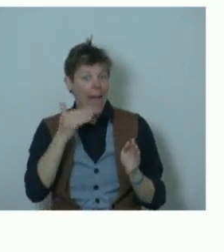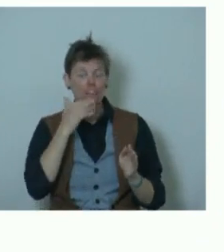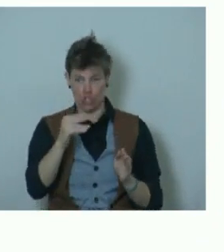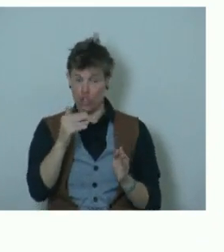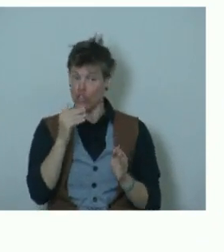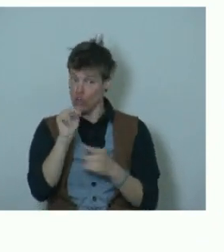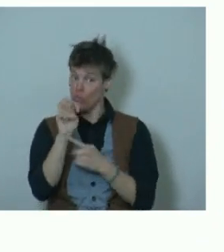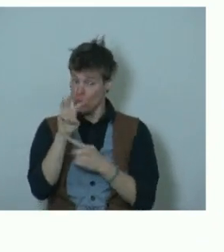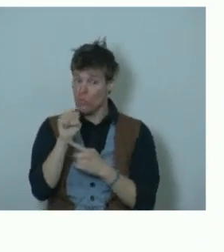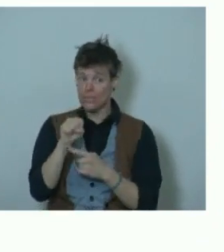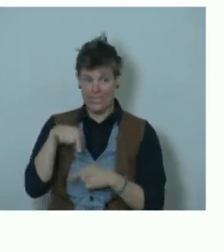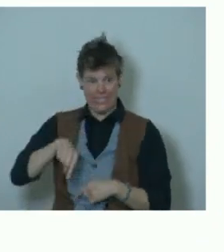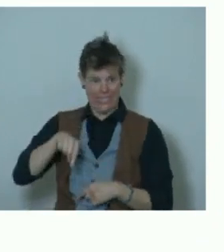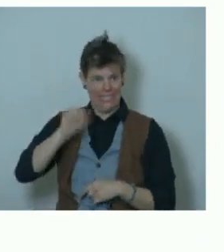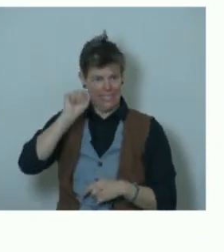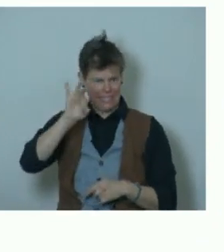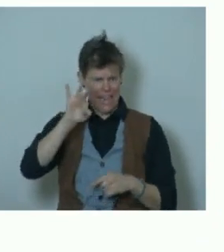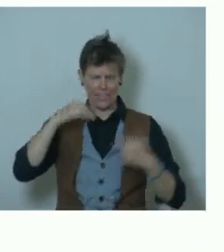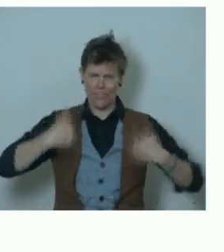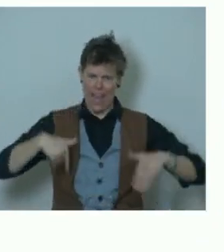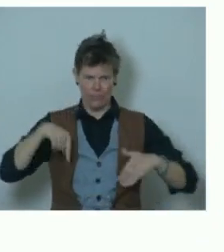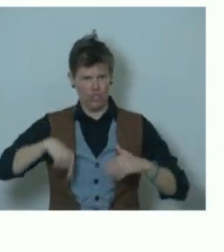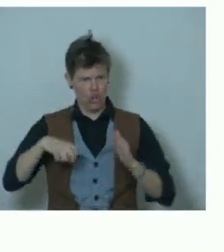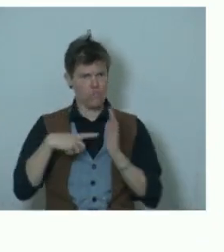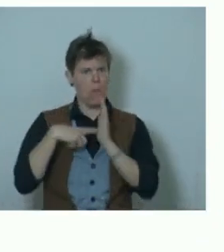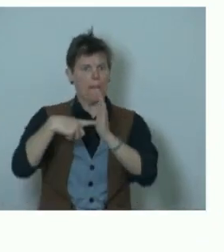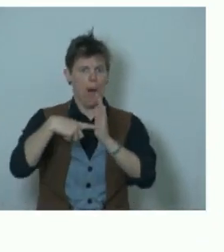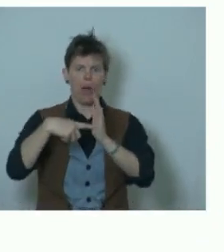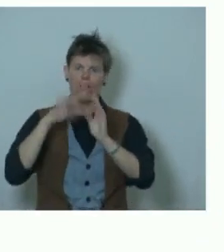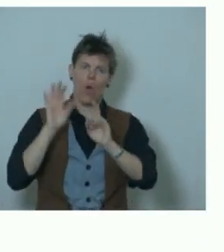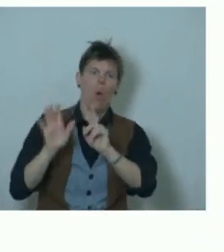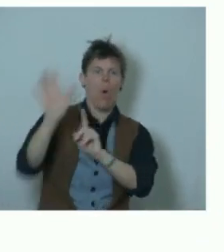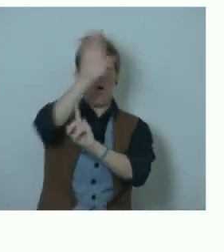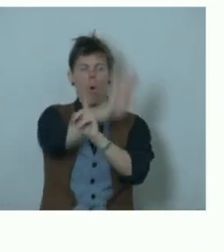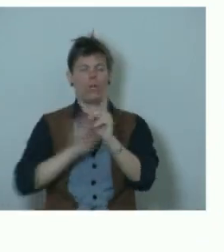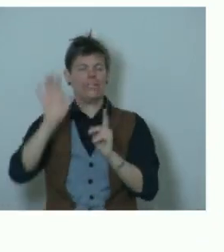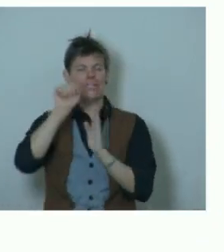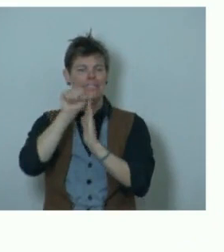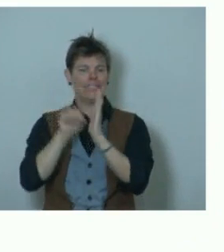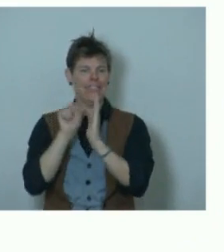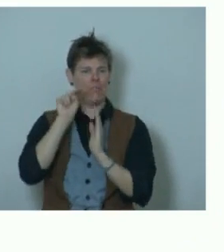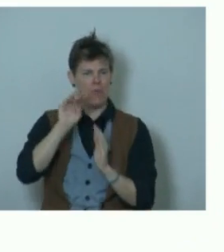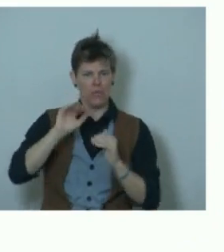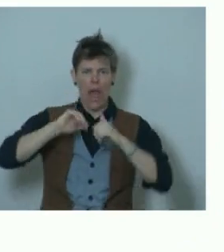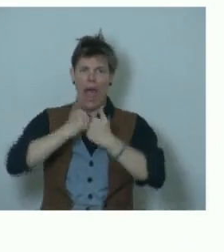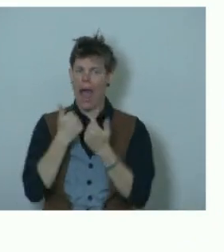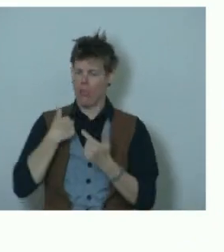THE NUMBER OF CASES HAS GONE UP AND COME BACK DOWN. THIS IS REALLY GOOD NEWS.